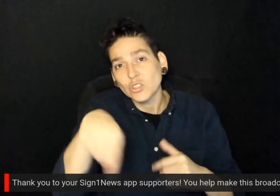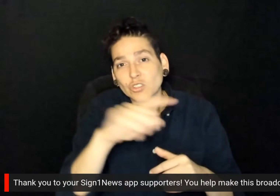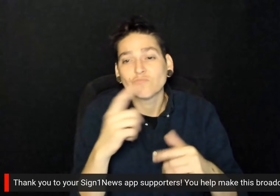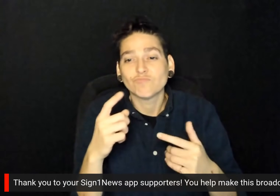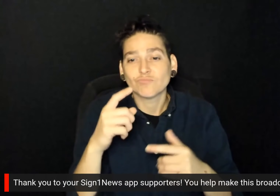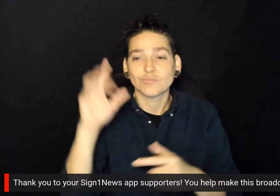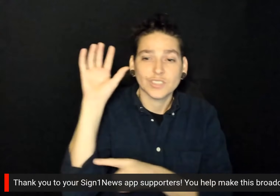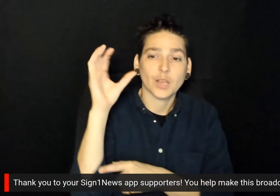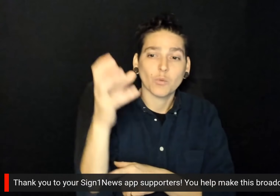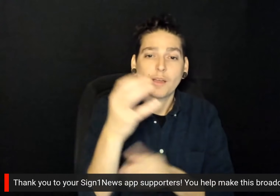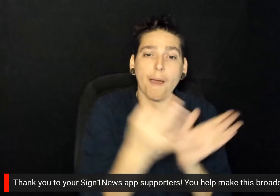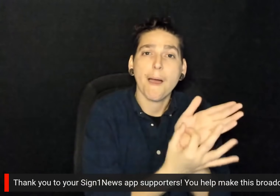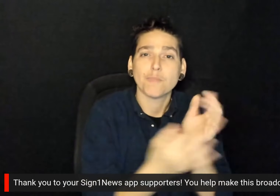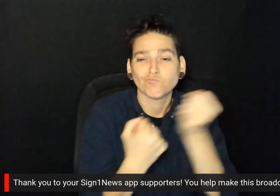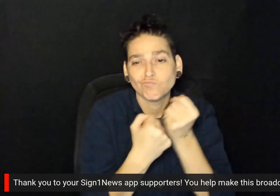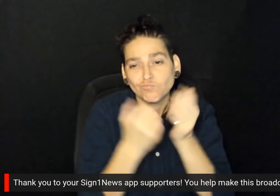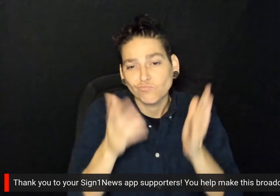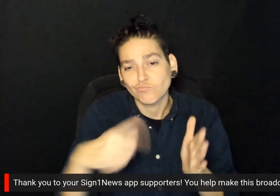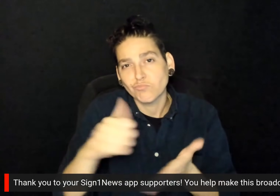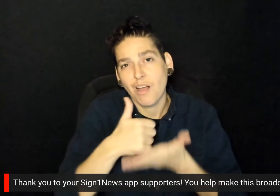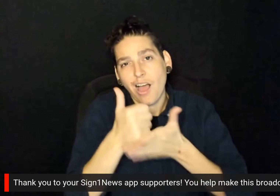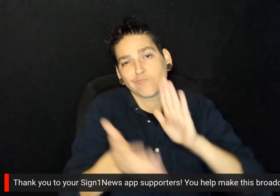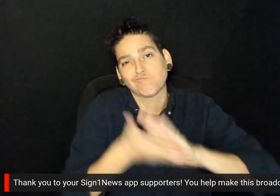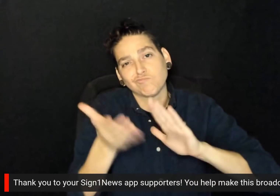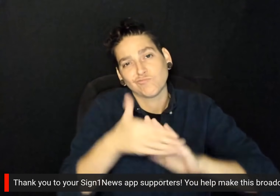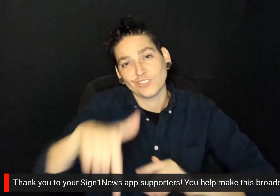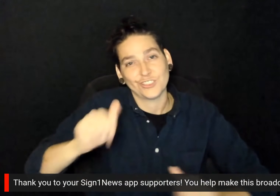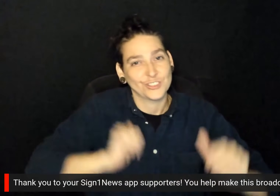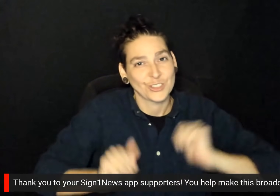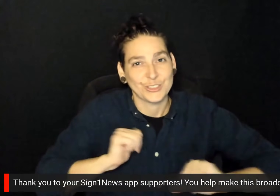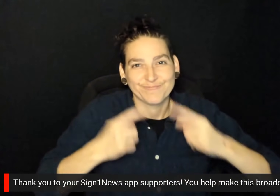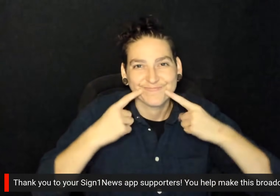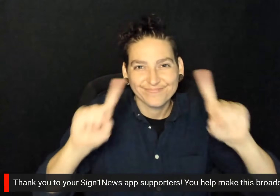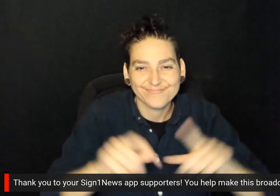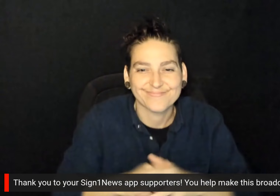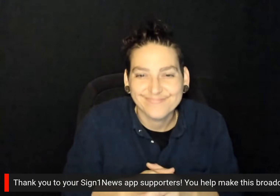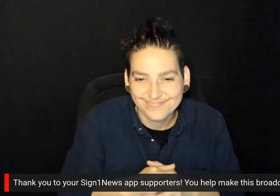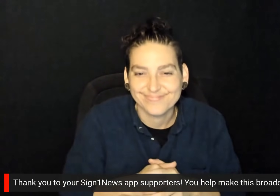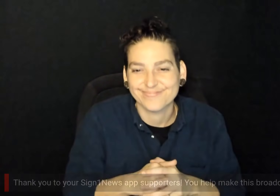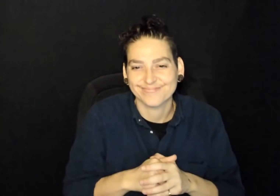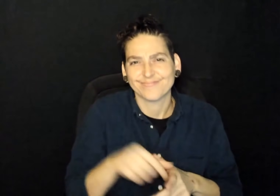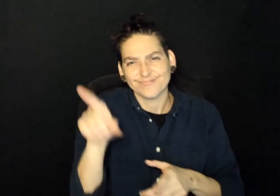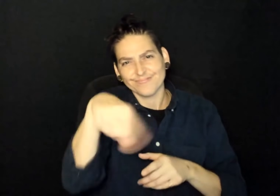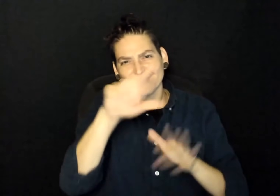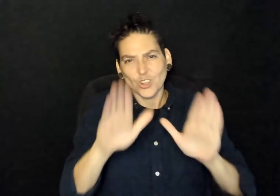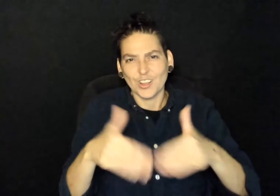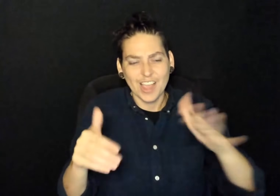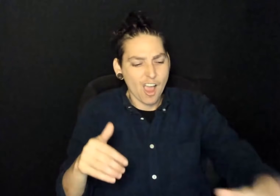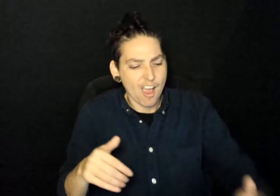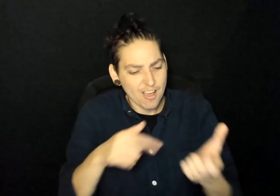you to our Sign1News app supporters you help make this broadcast happen you can download